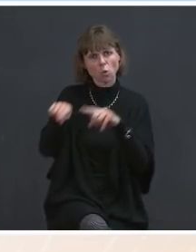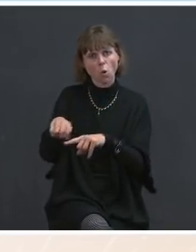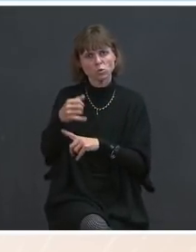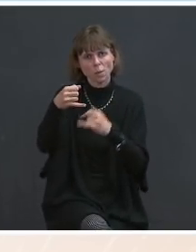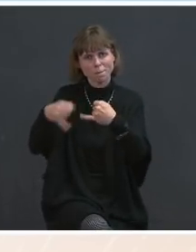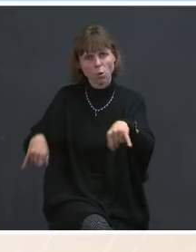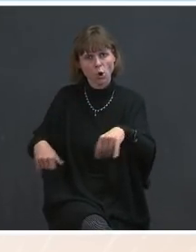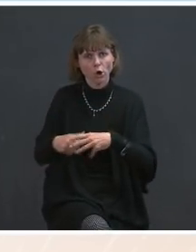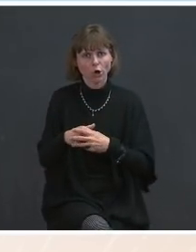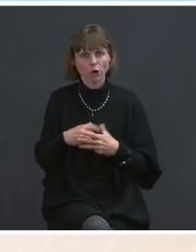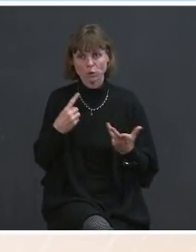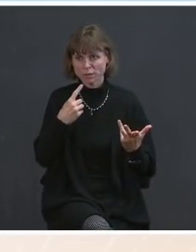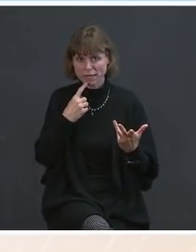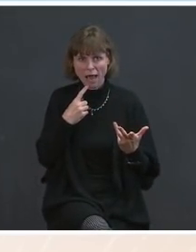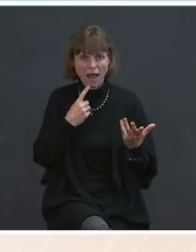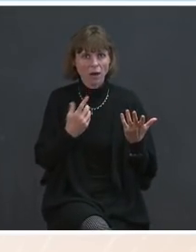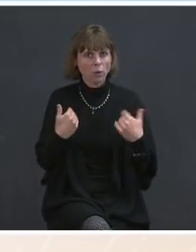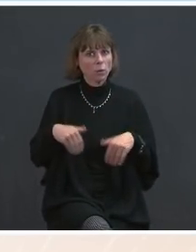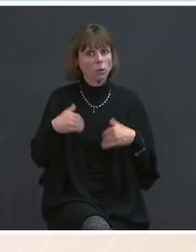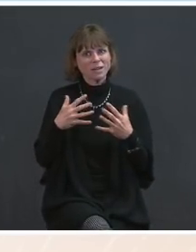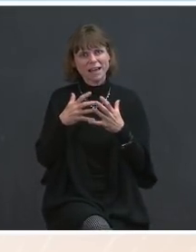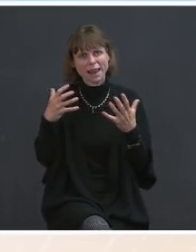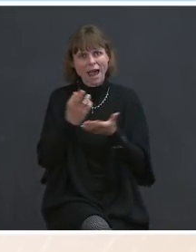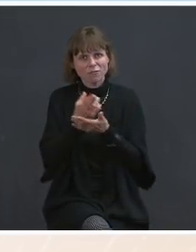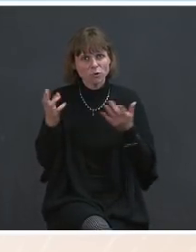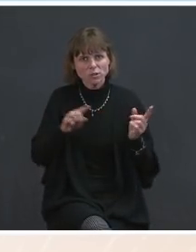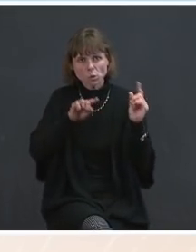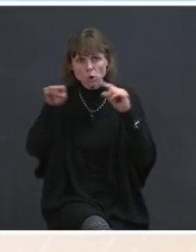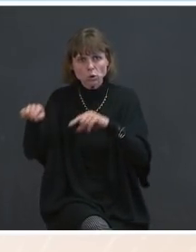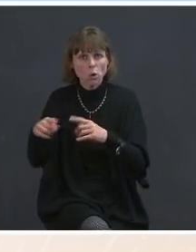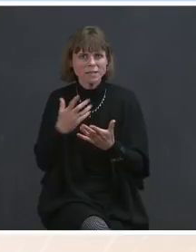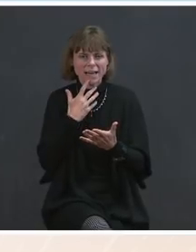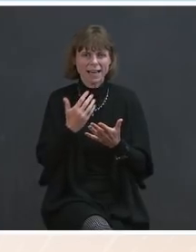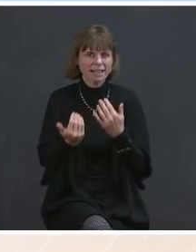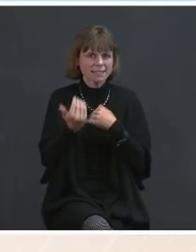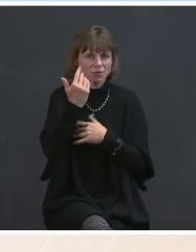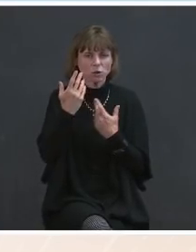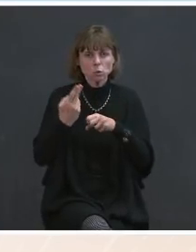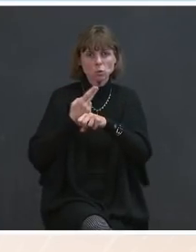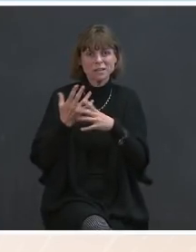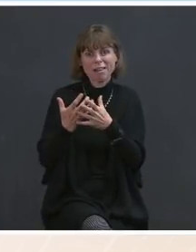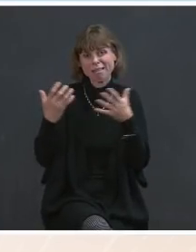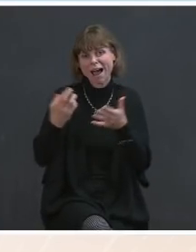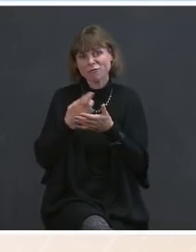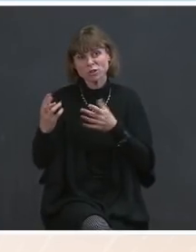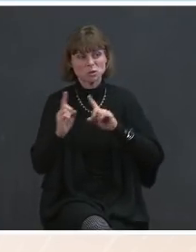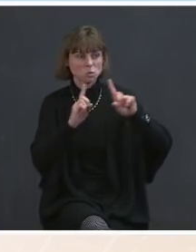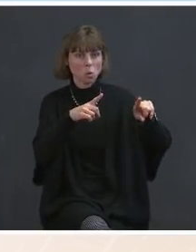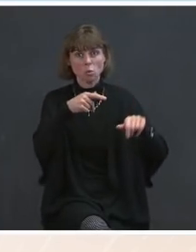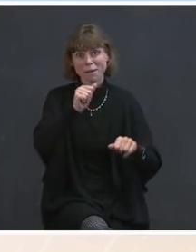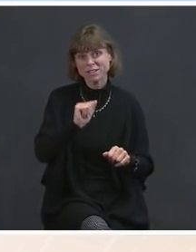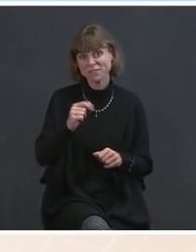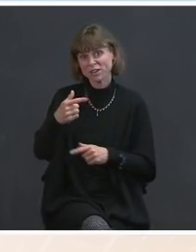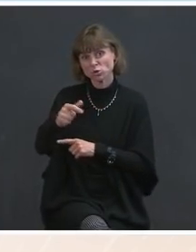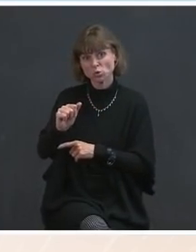It takes a lot of resources to get him there. It's taking a lot of resources to get him to Pennsylvania and Georgia this week; the Vice President out west.